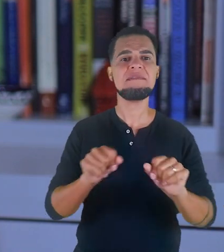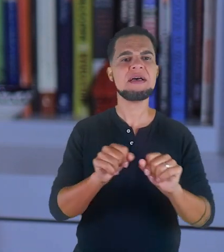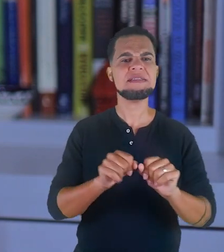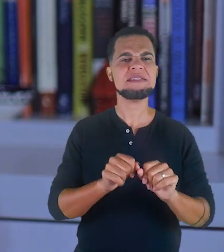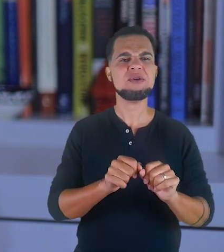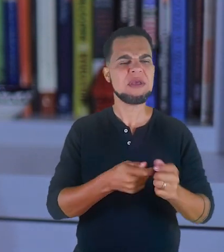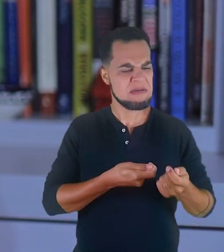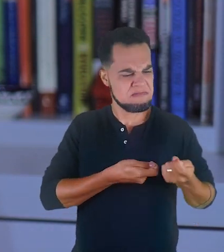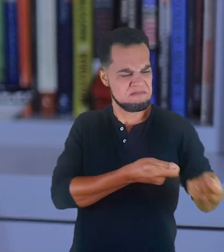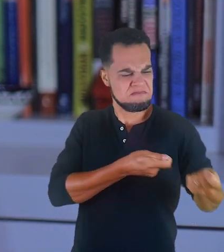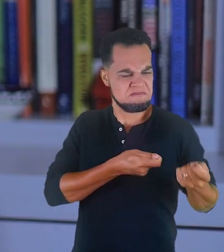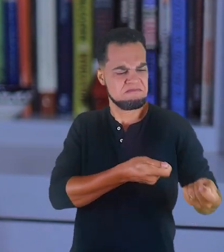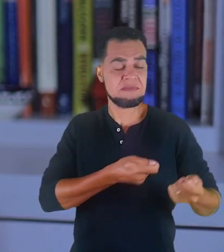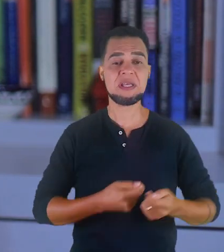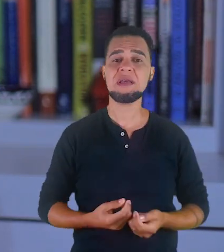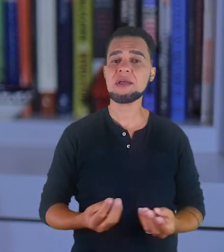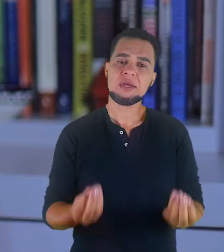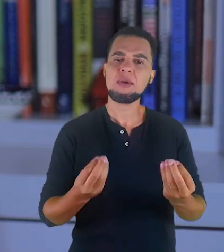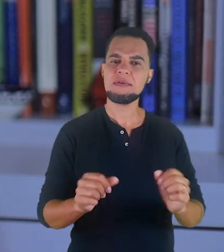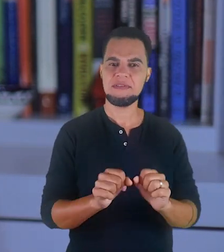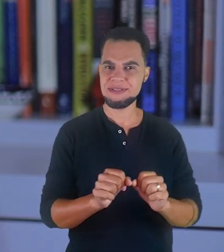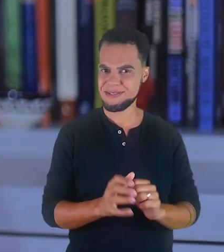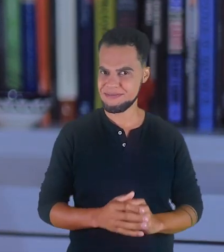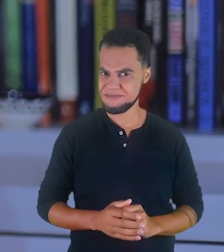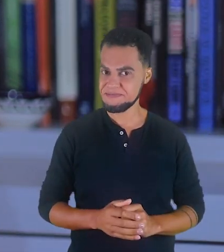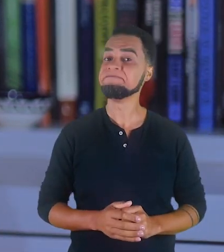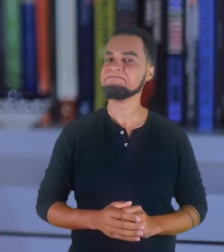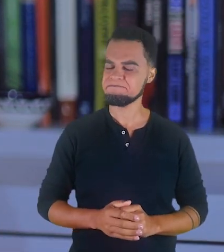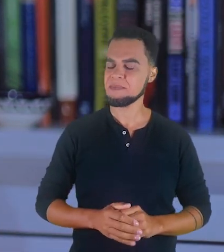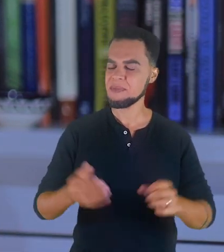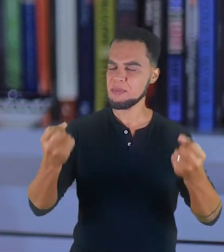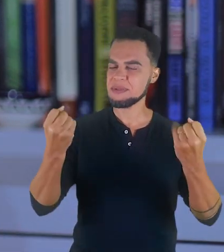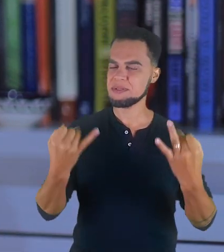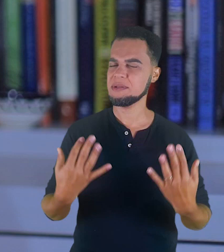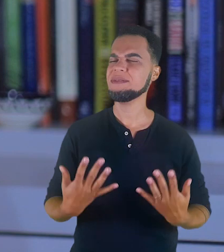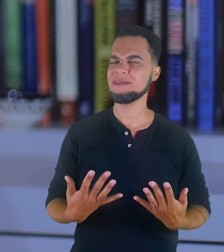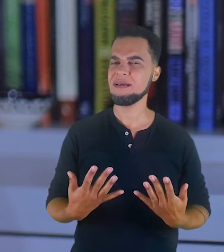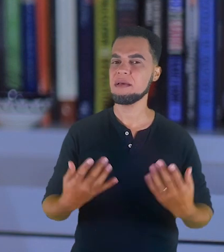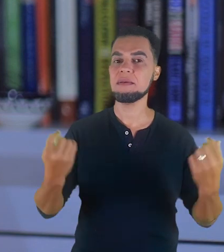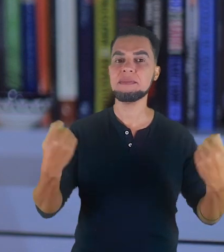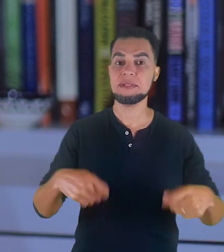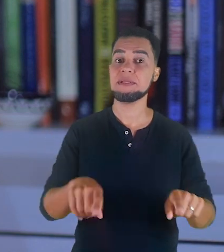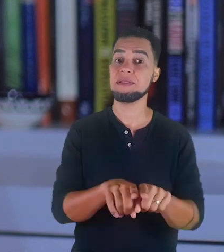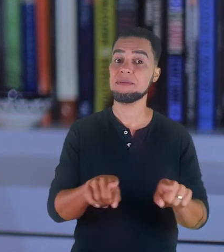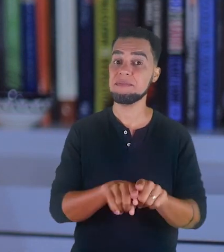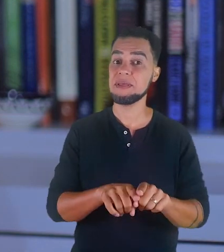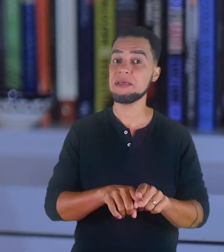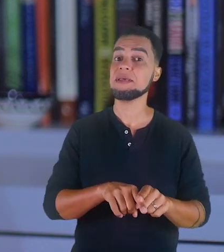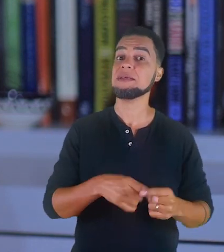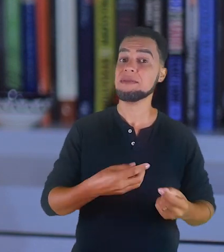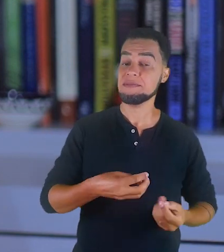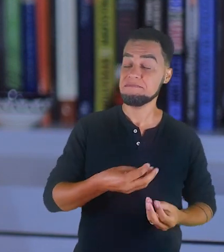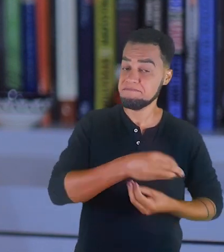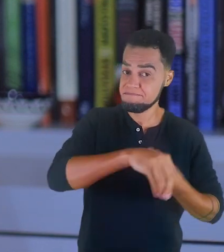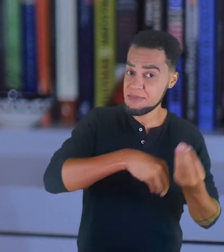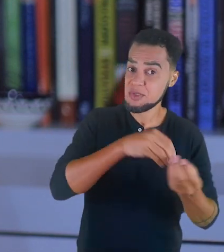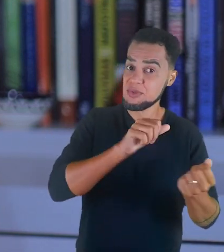And how do we pressure in a different way? I need to make this clear. It must also involve the ruling party